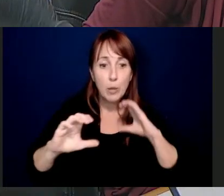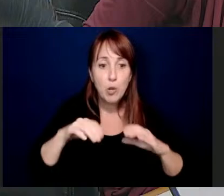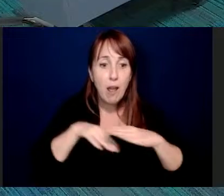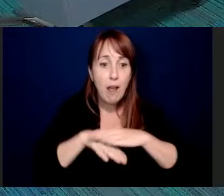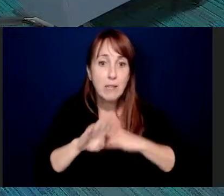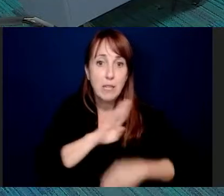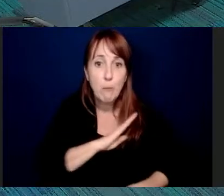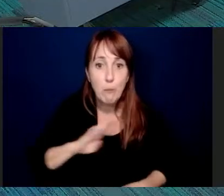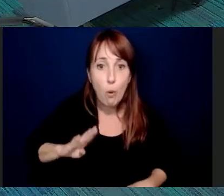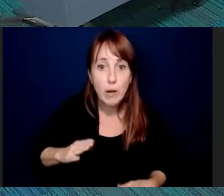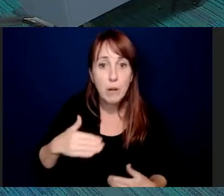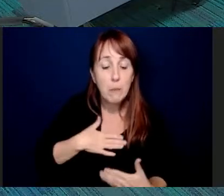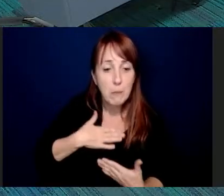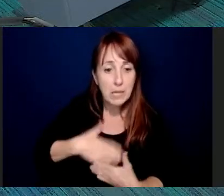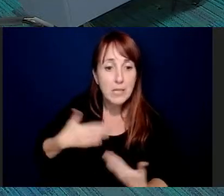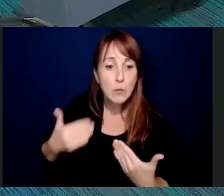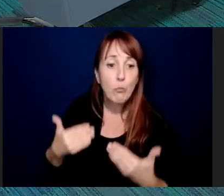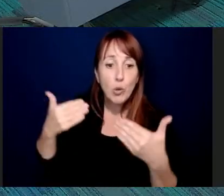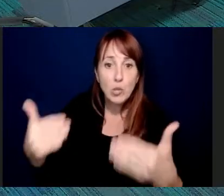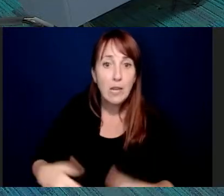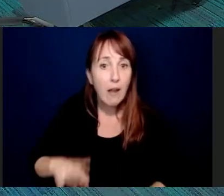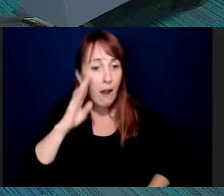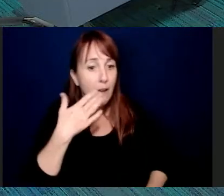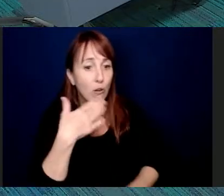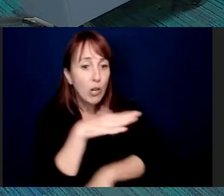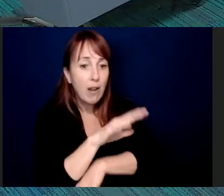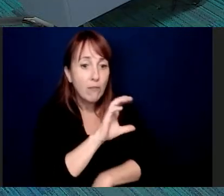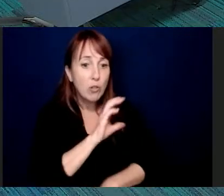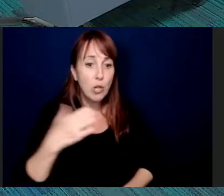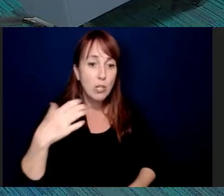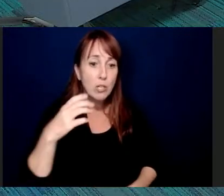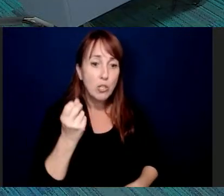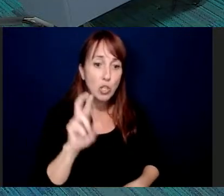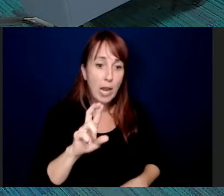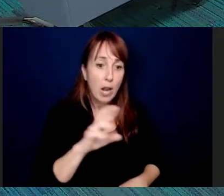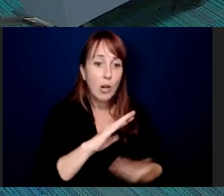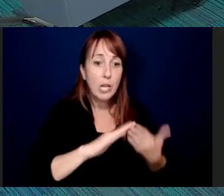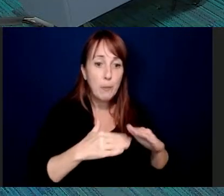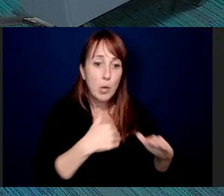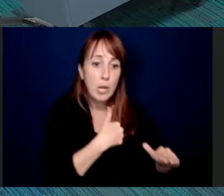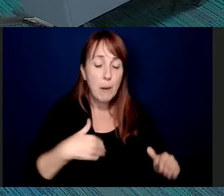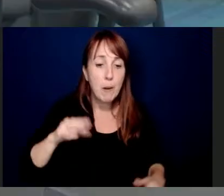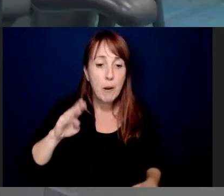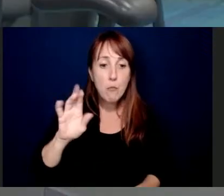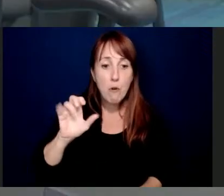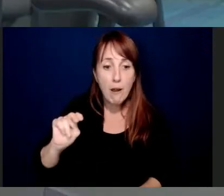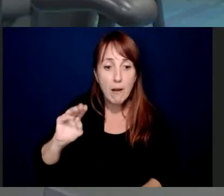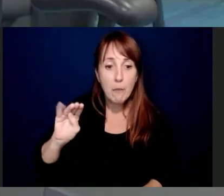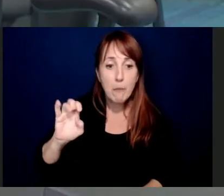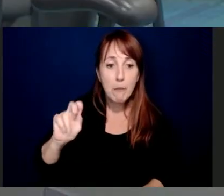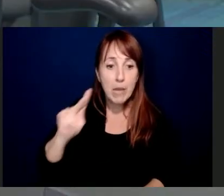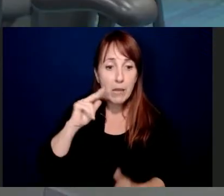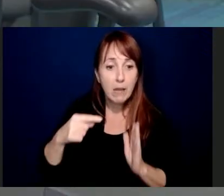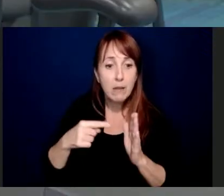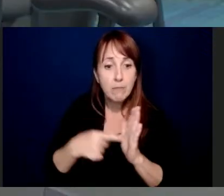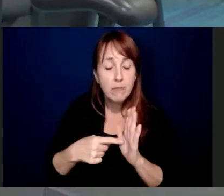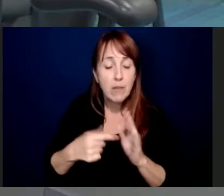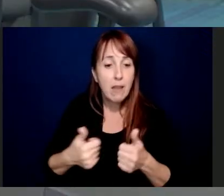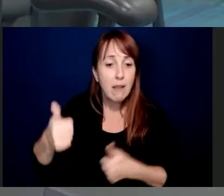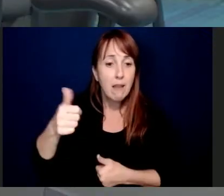board, please proceed. Hi, good afternoon chairs and committee members. My name is Brian Mick. I'm here on behalf of our executive director Kirby Shaw.